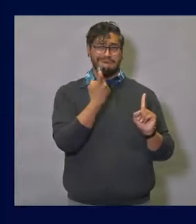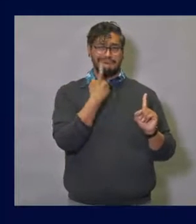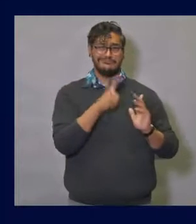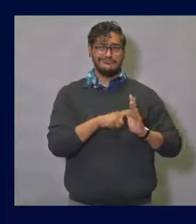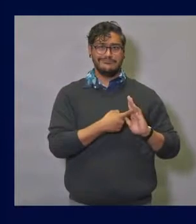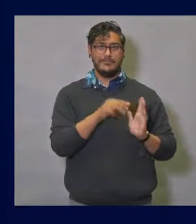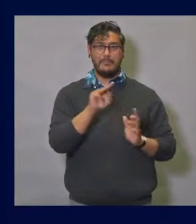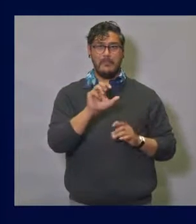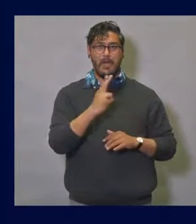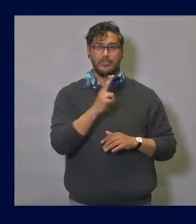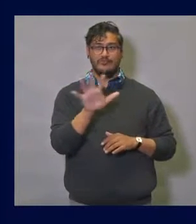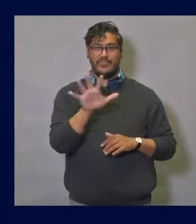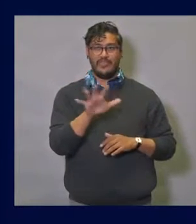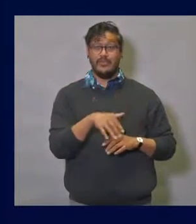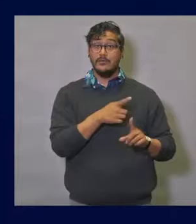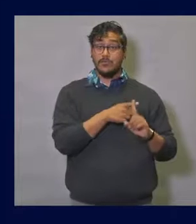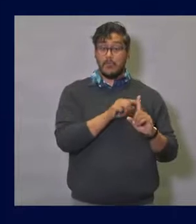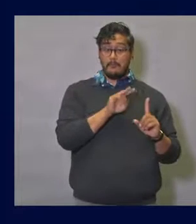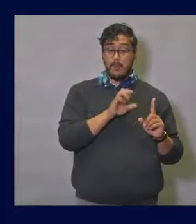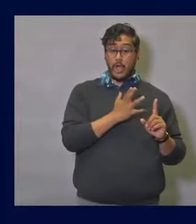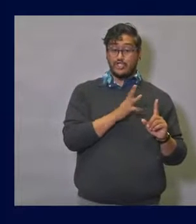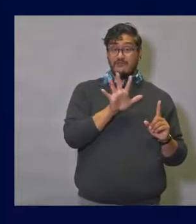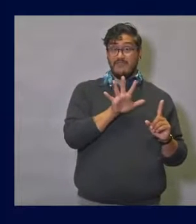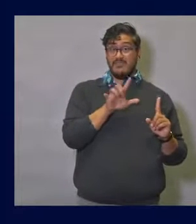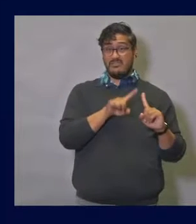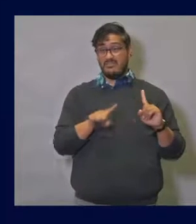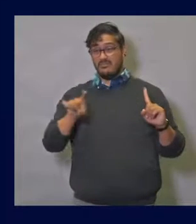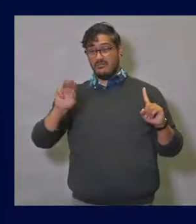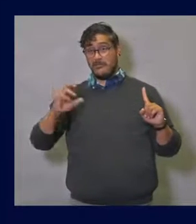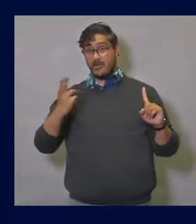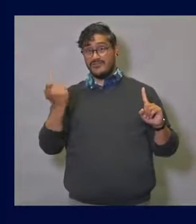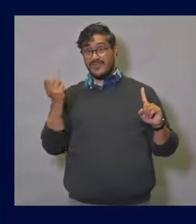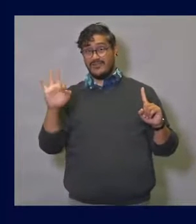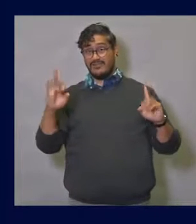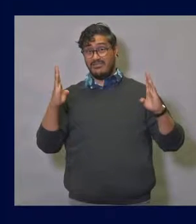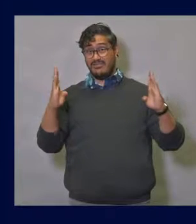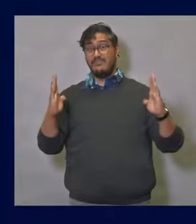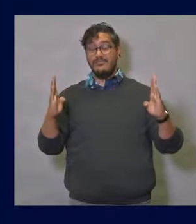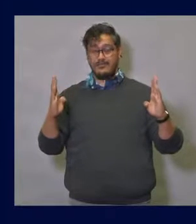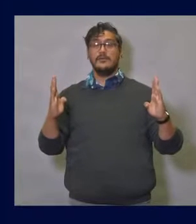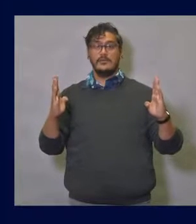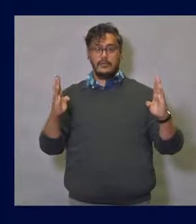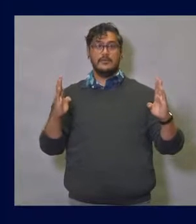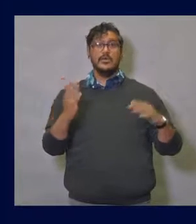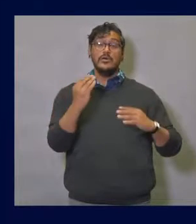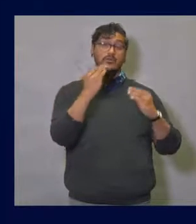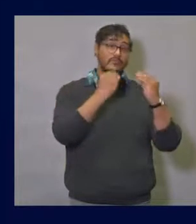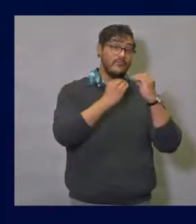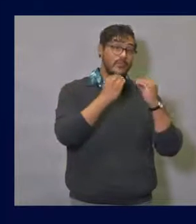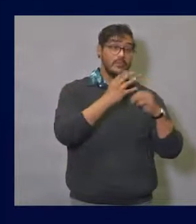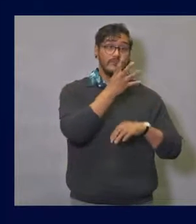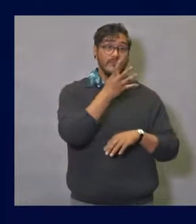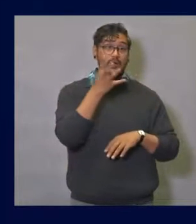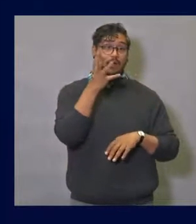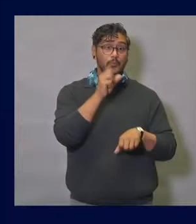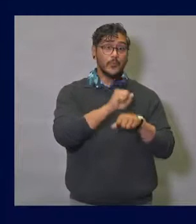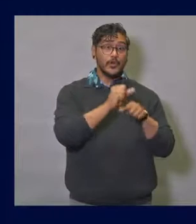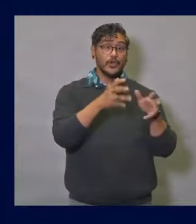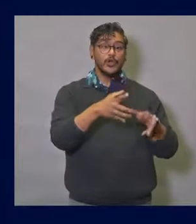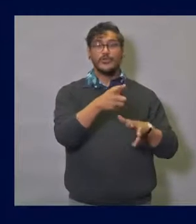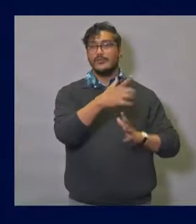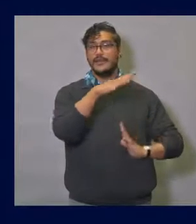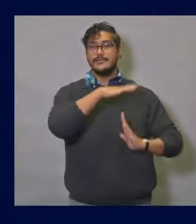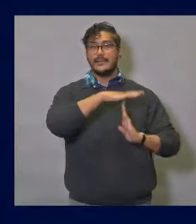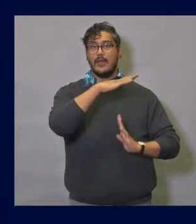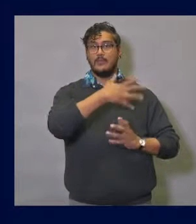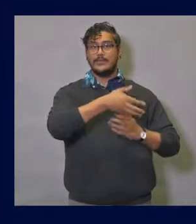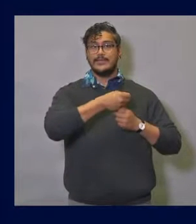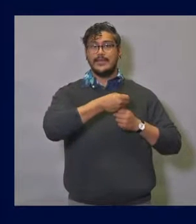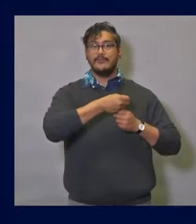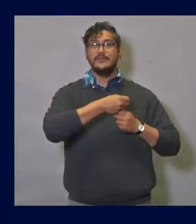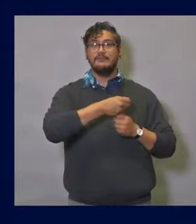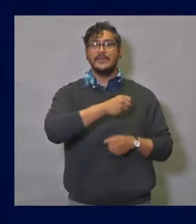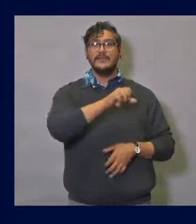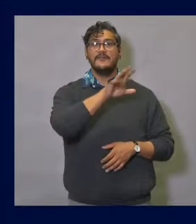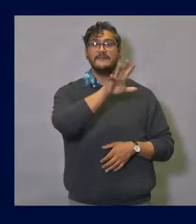AND L SERINO.